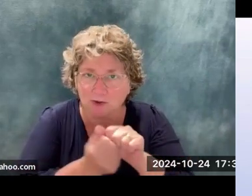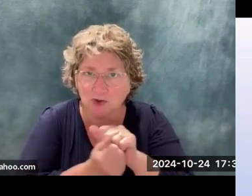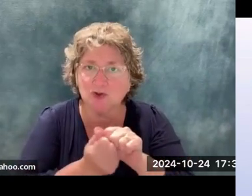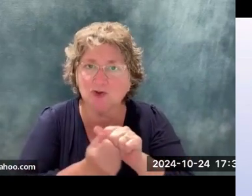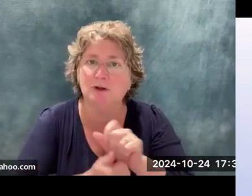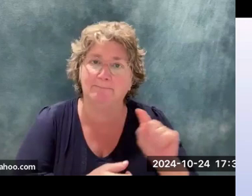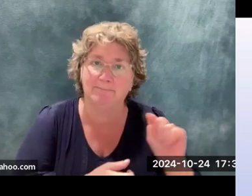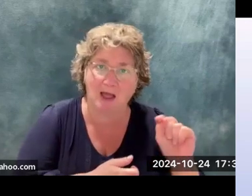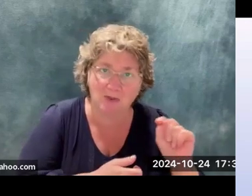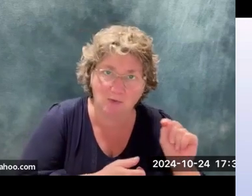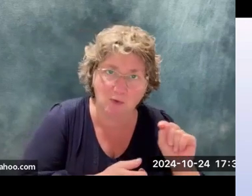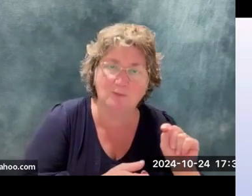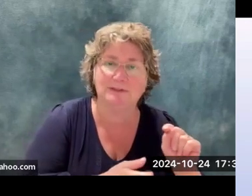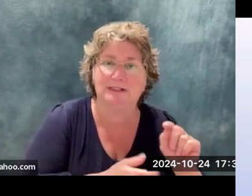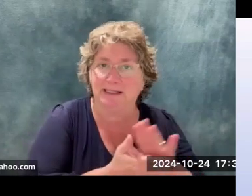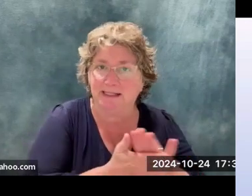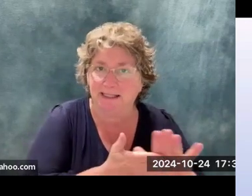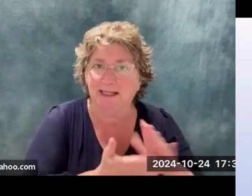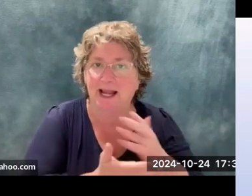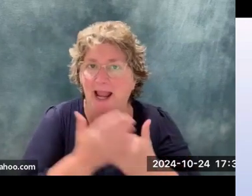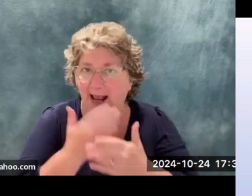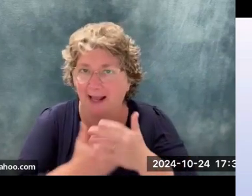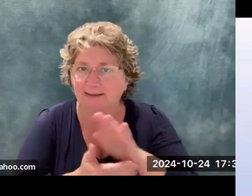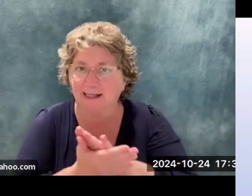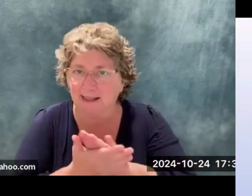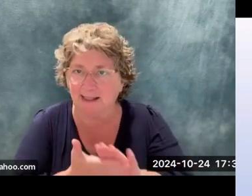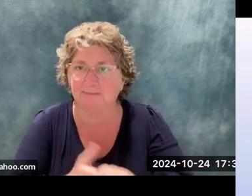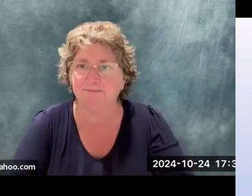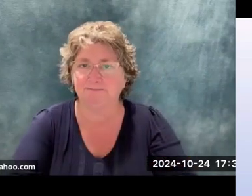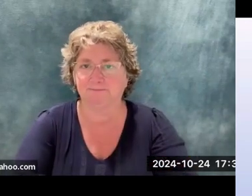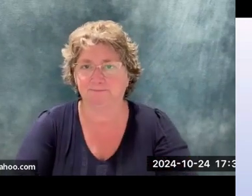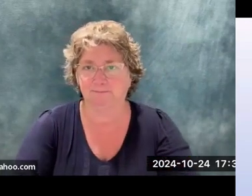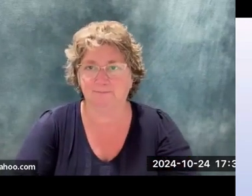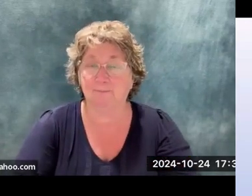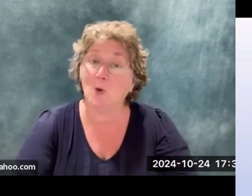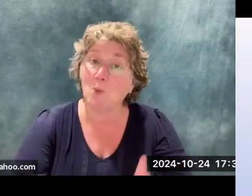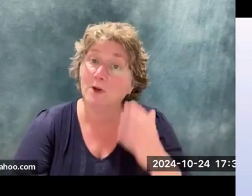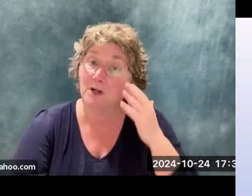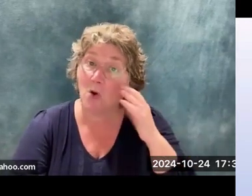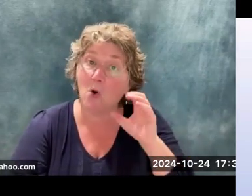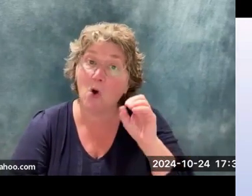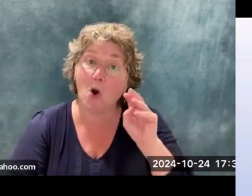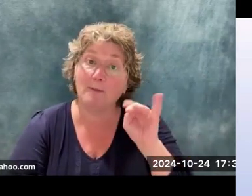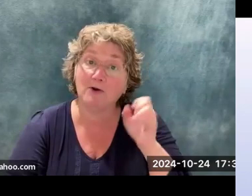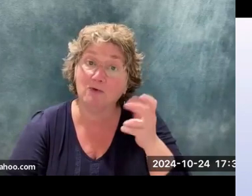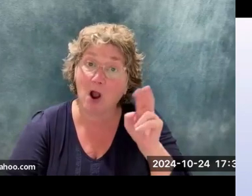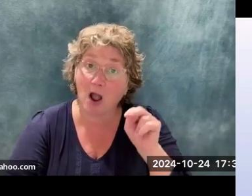We know the COVID Omicron is circulating. And what does this say about